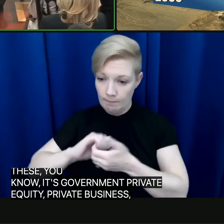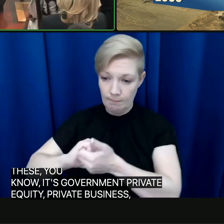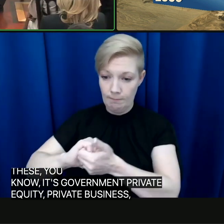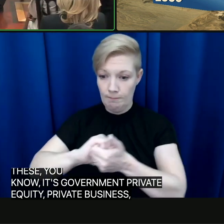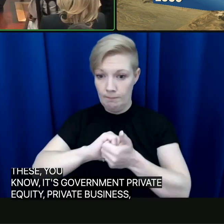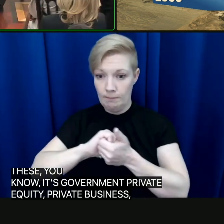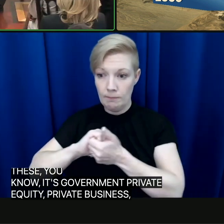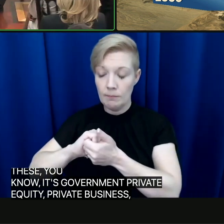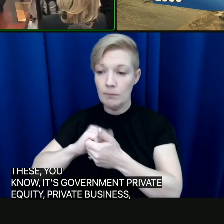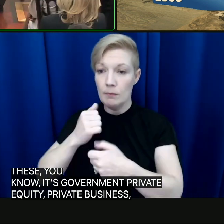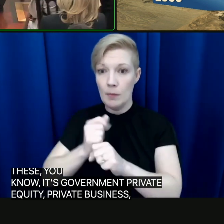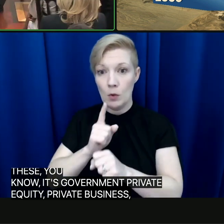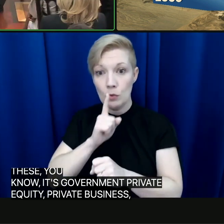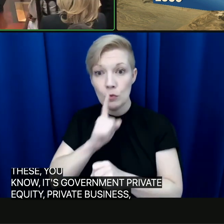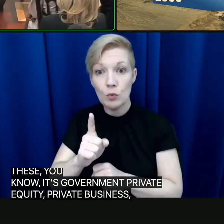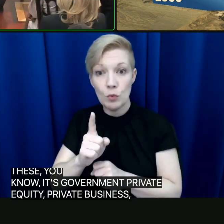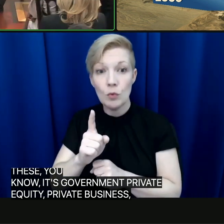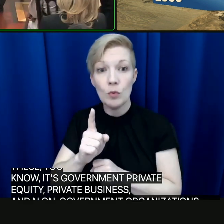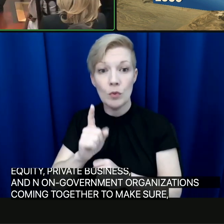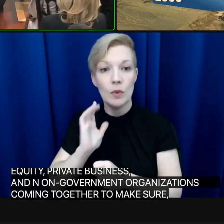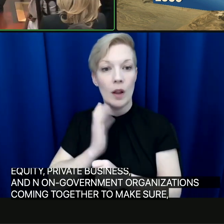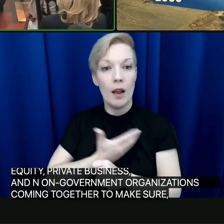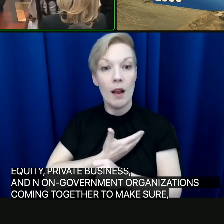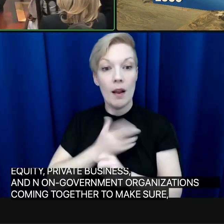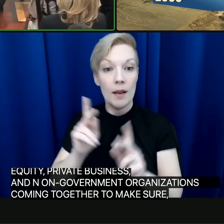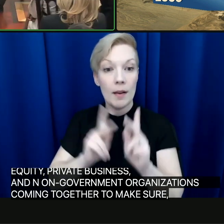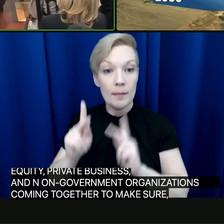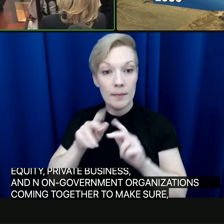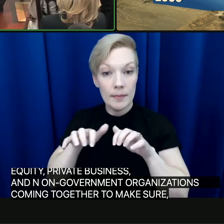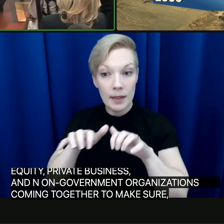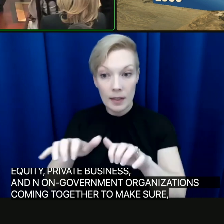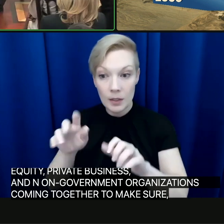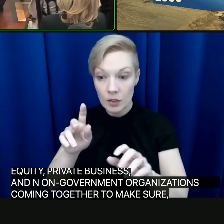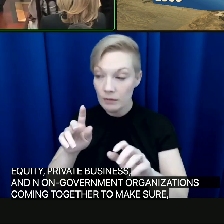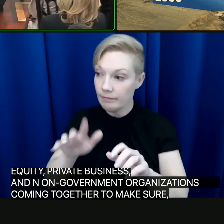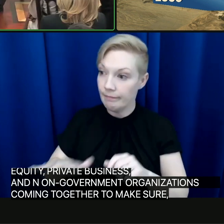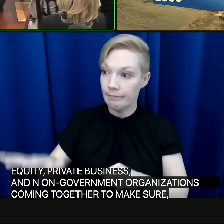these are populations all across the country and the world.